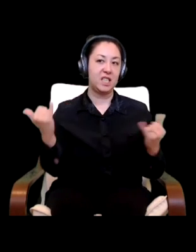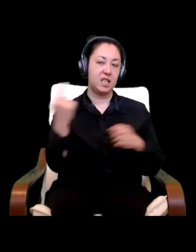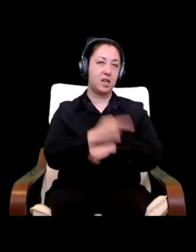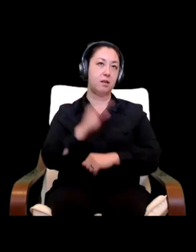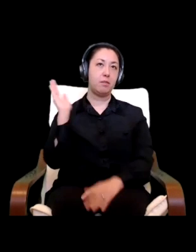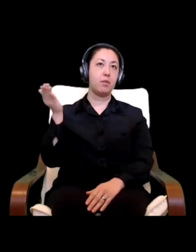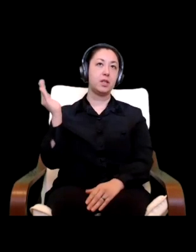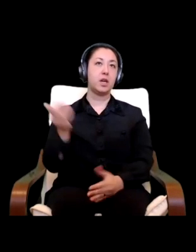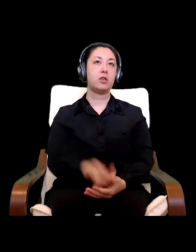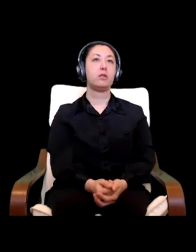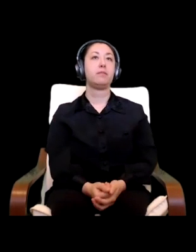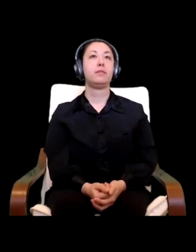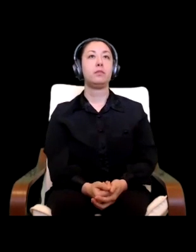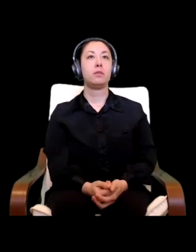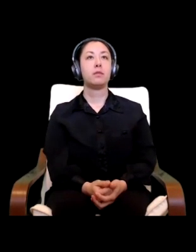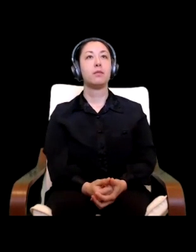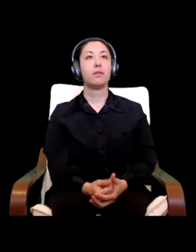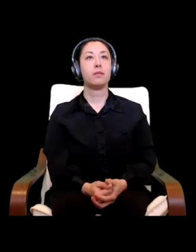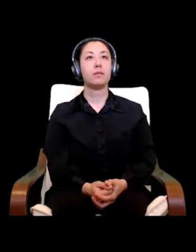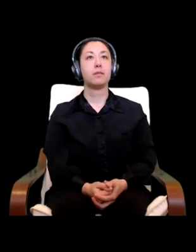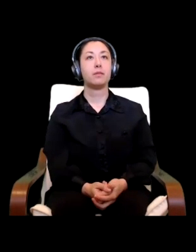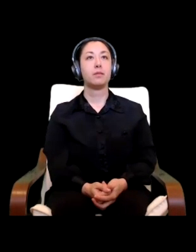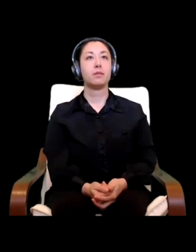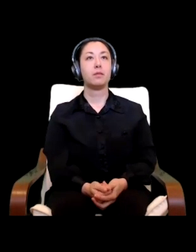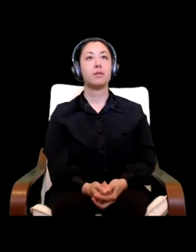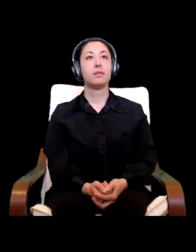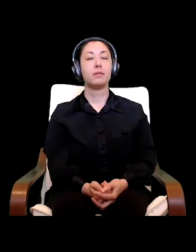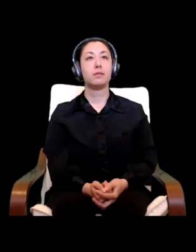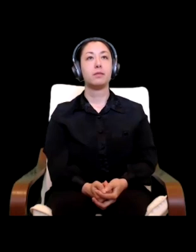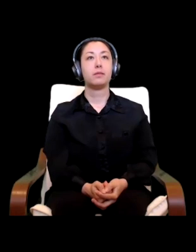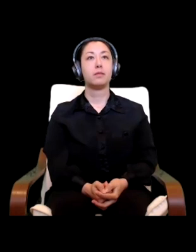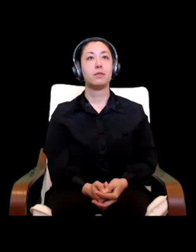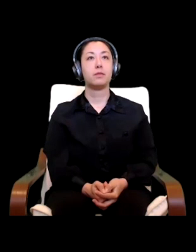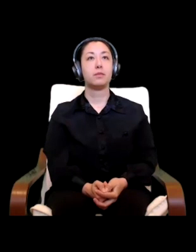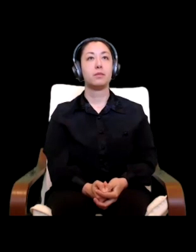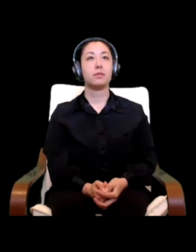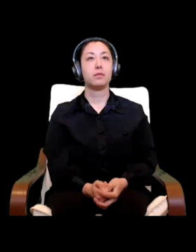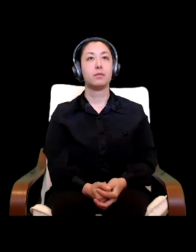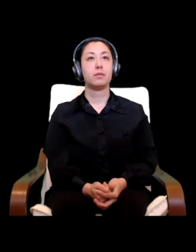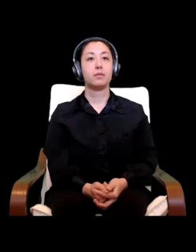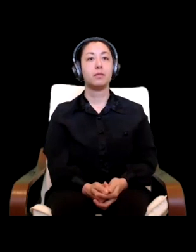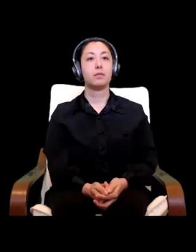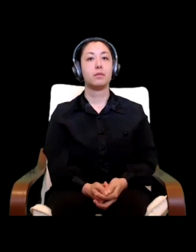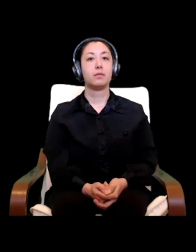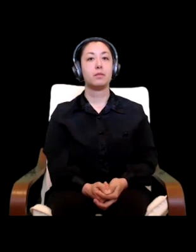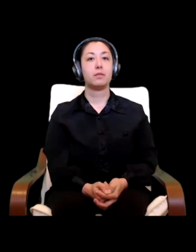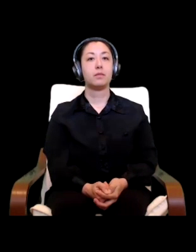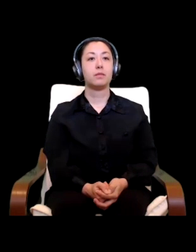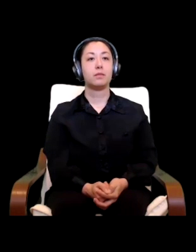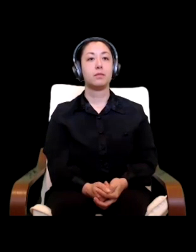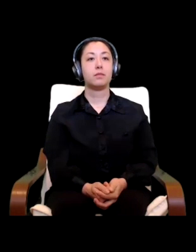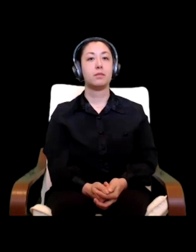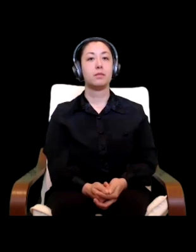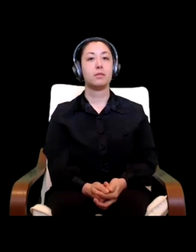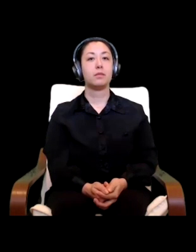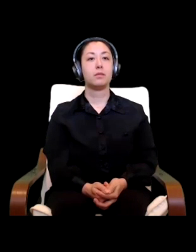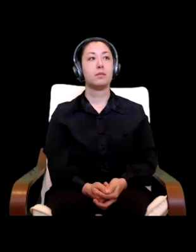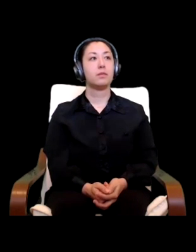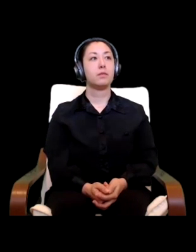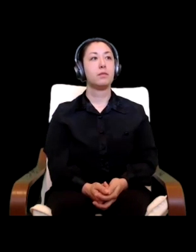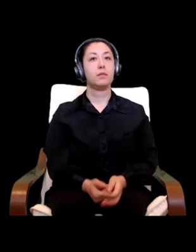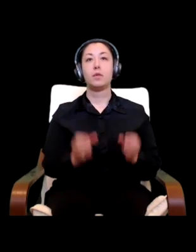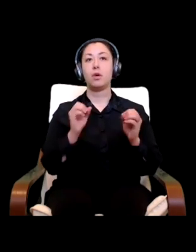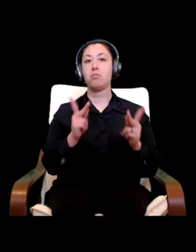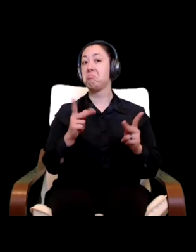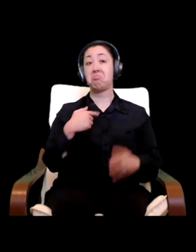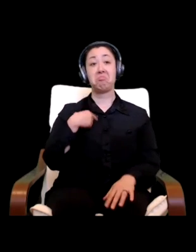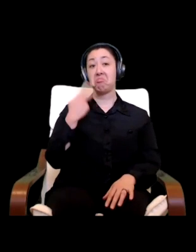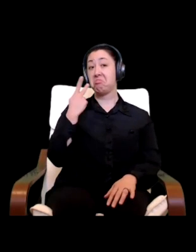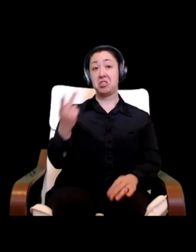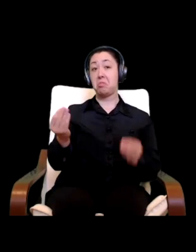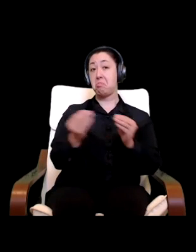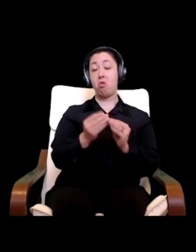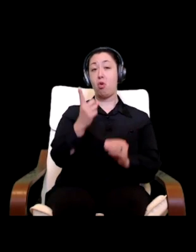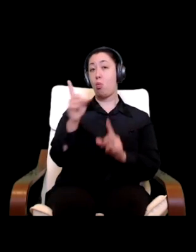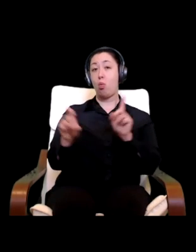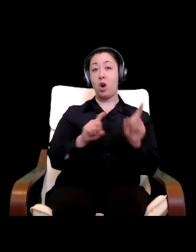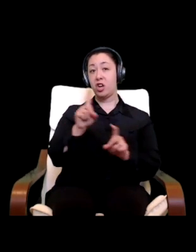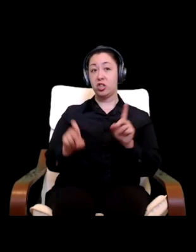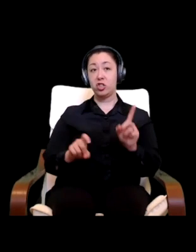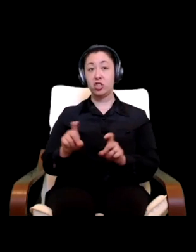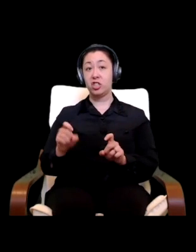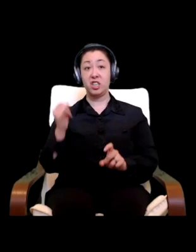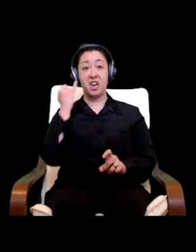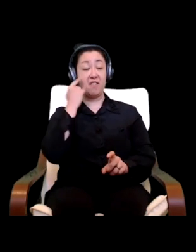I am not seeing any more questions, if more come in please interrupt, but again, Lily,